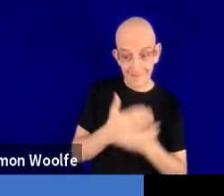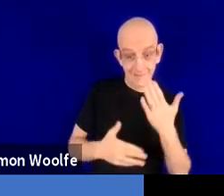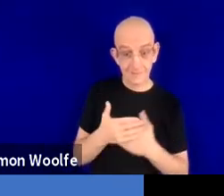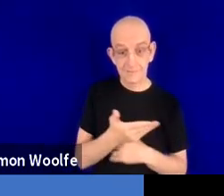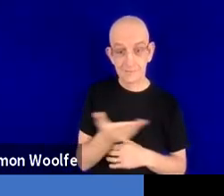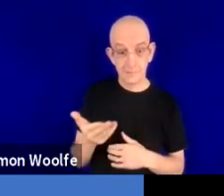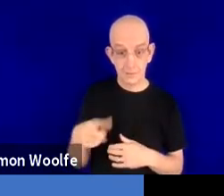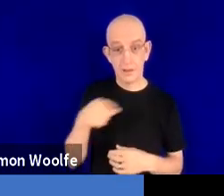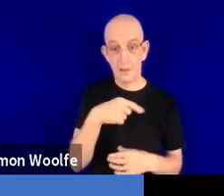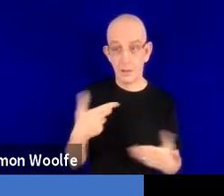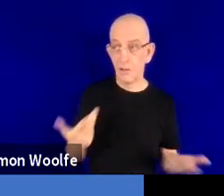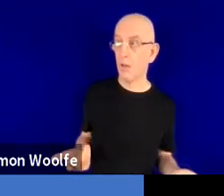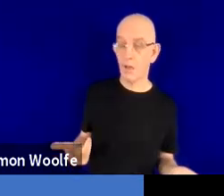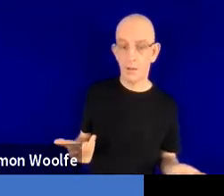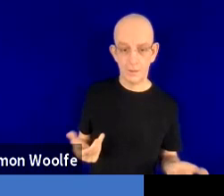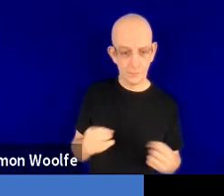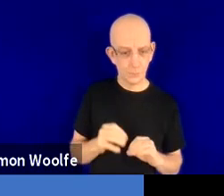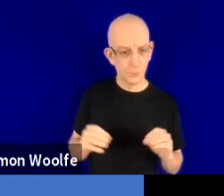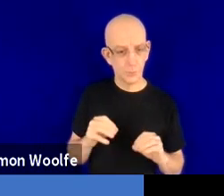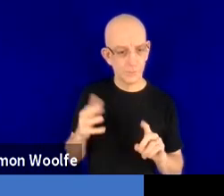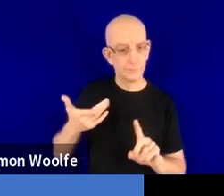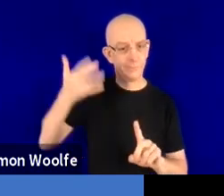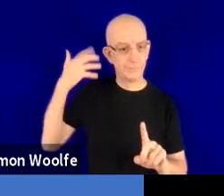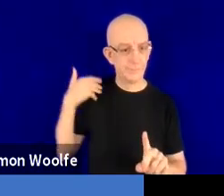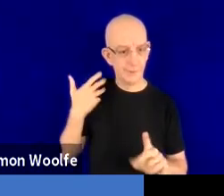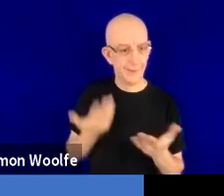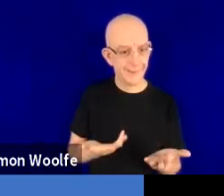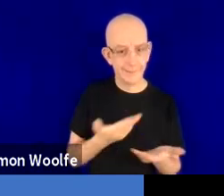Okay, so then the kind of final core discussion was really around these mainstream schemes